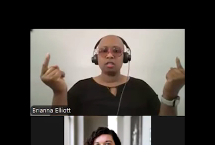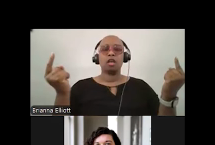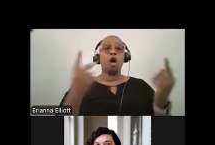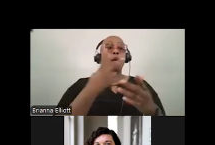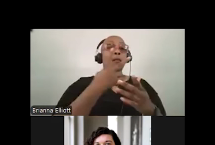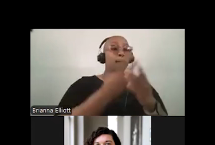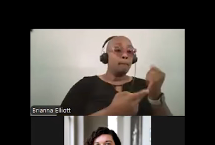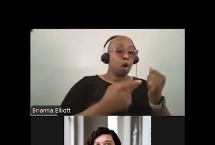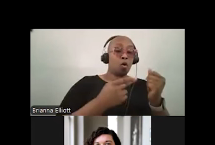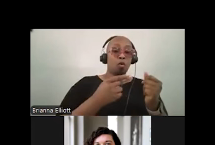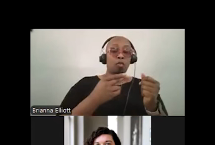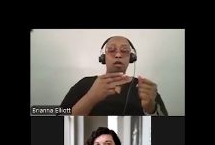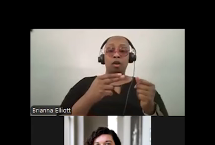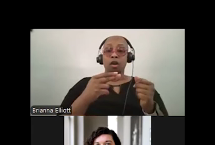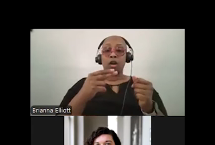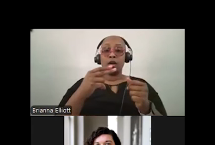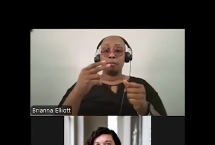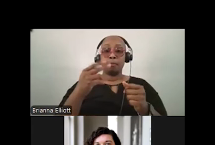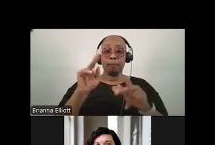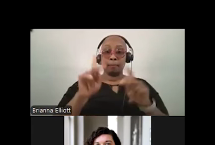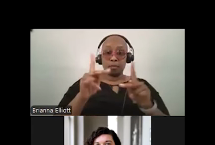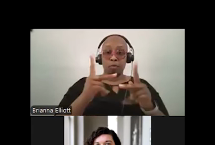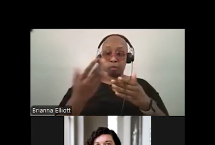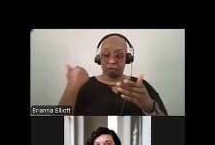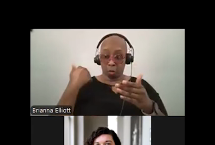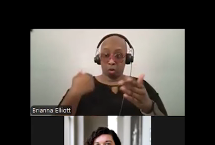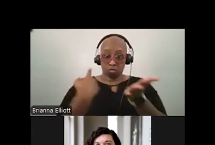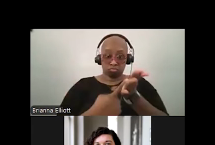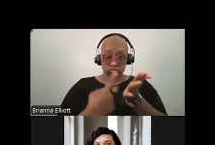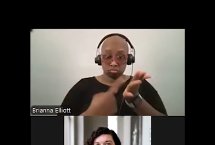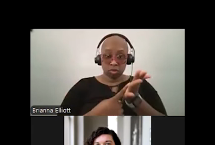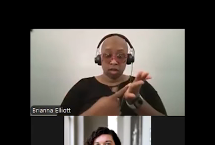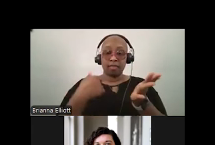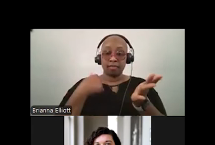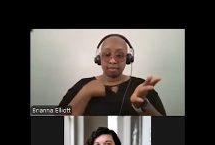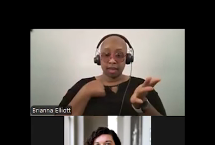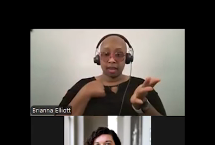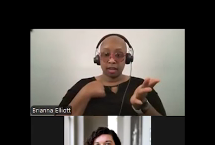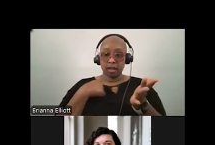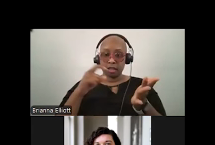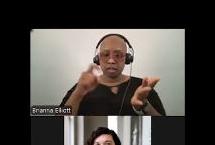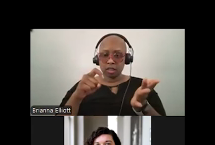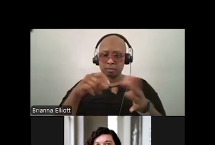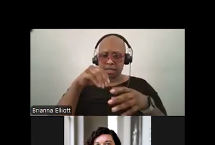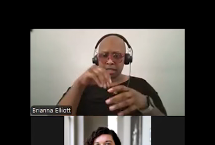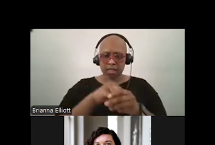contrast falls within the acceptability of uh W CAG. But let's work through these. So right here,